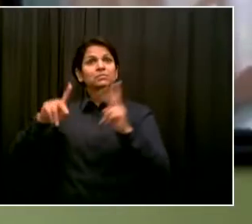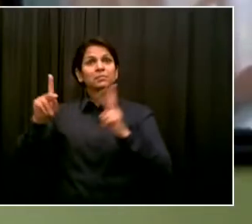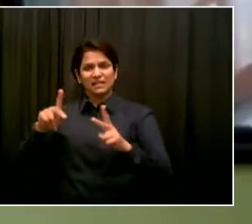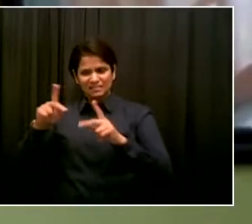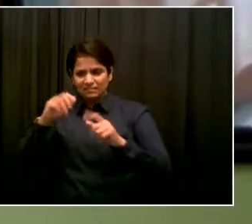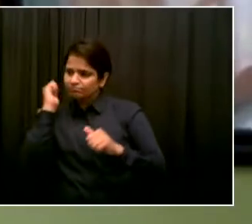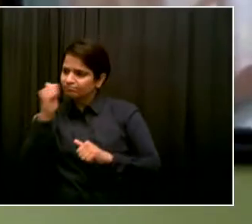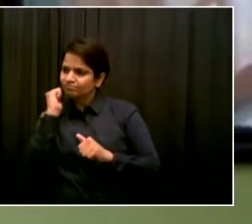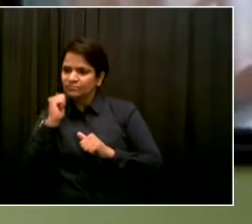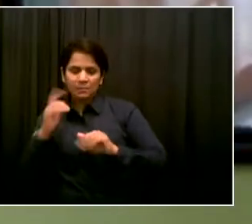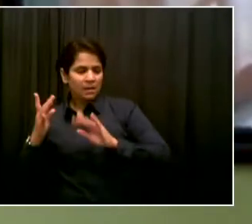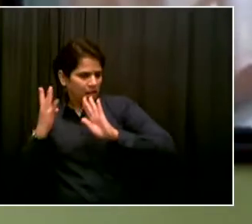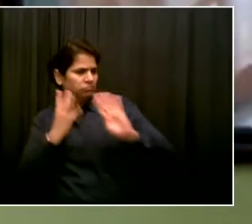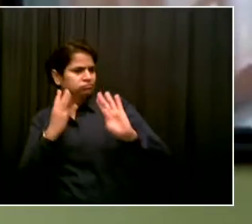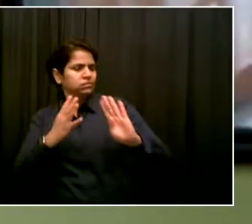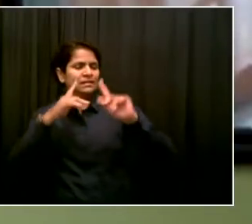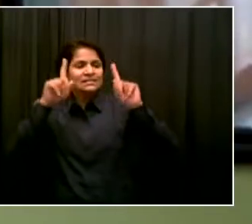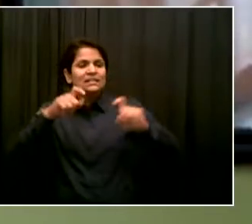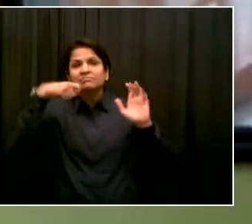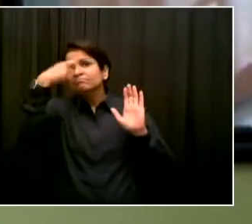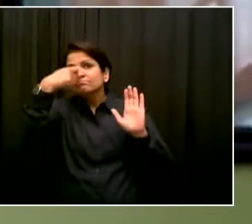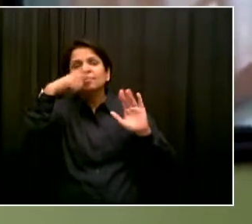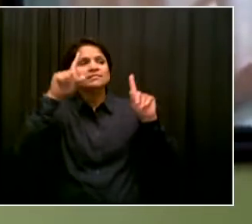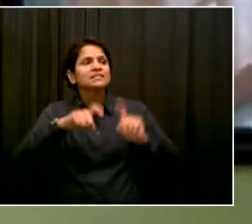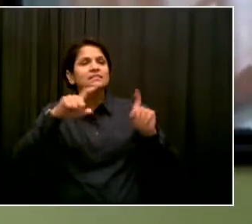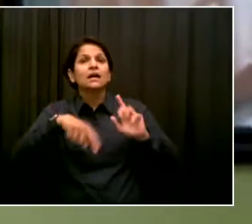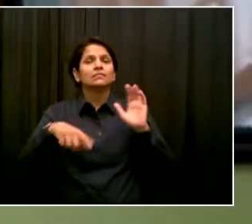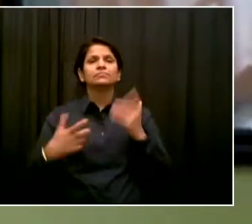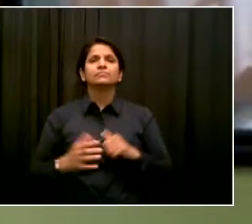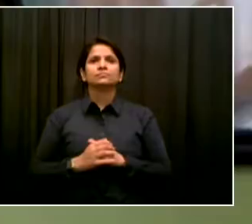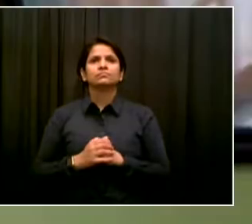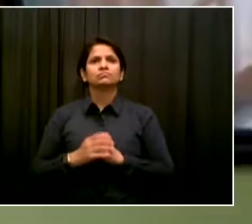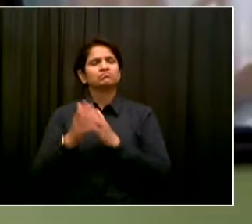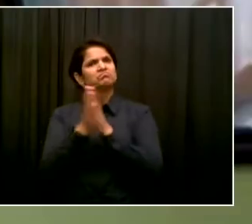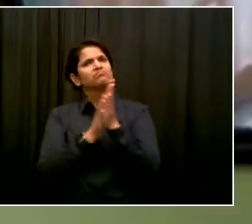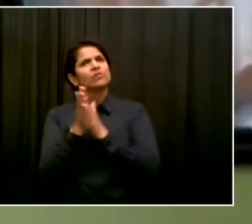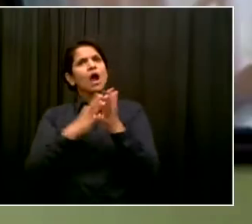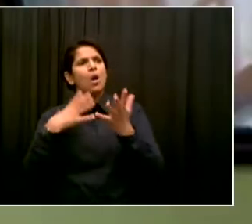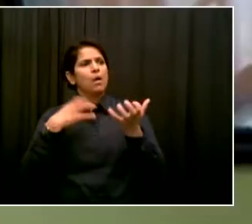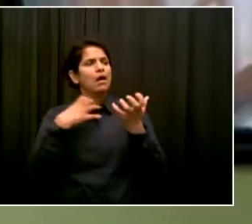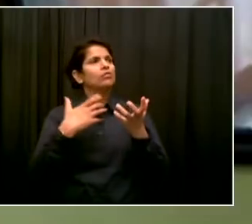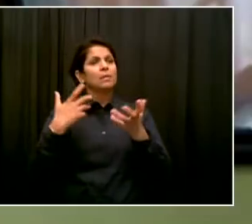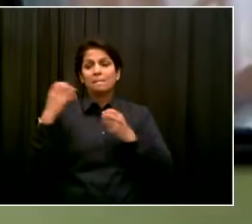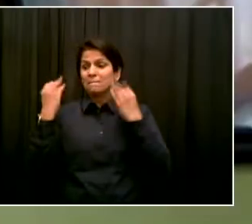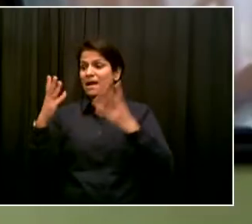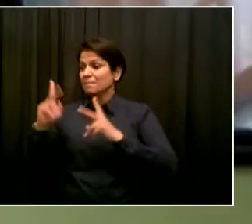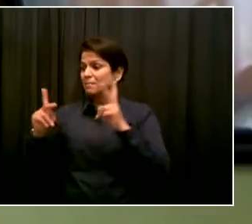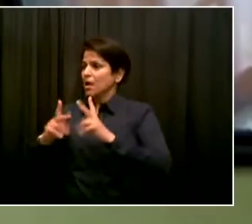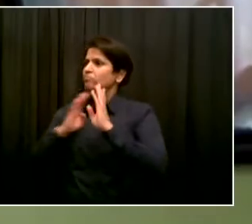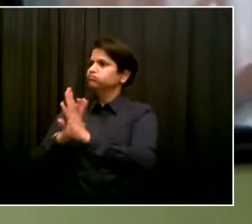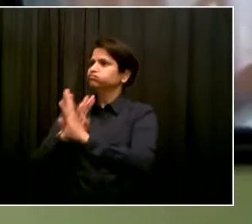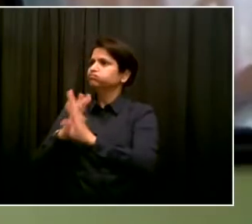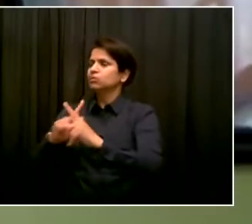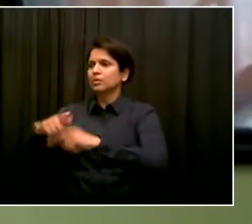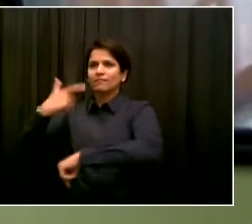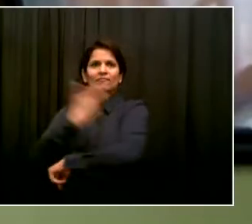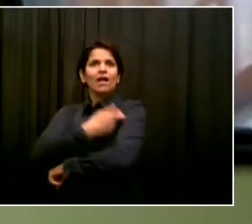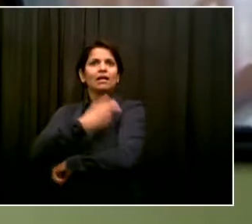AVERAGE. THEY ARE CONTININUG TO TEST AND STAY HOME WHEN SICK EXCEPT FOR NEEDED MEDICAL SERVICES AND GETITNG VACCINATED AND NOW WE